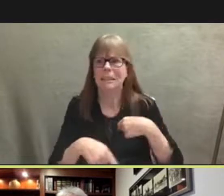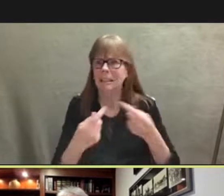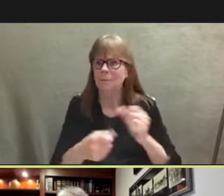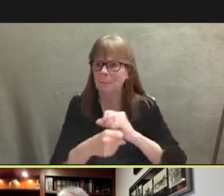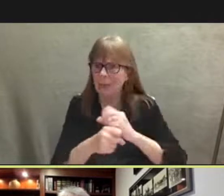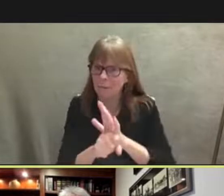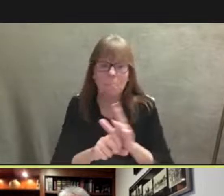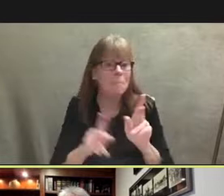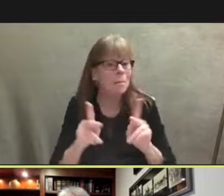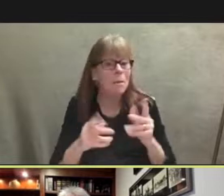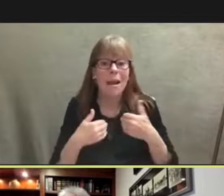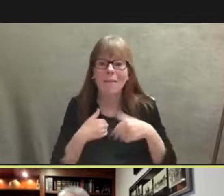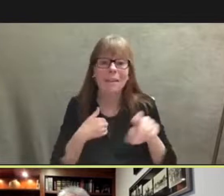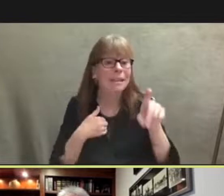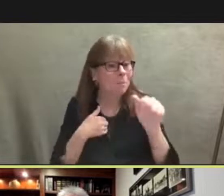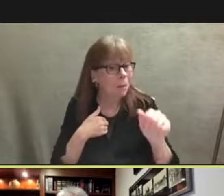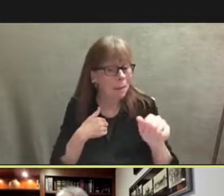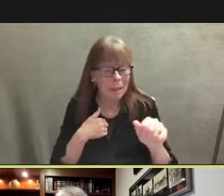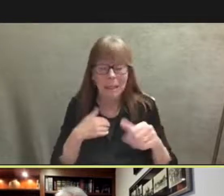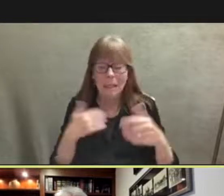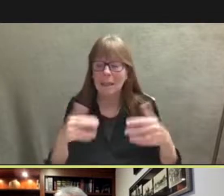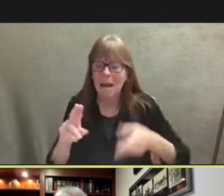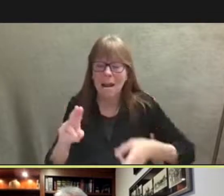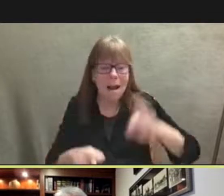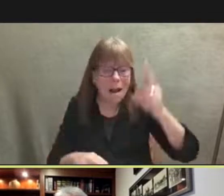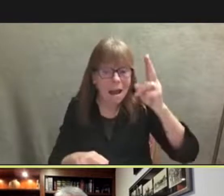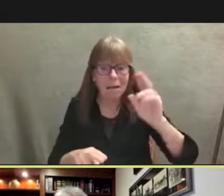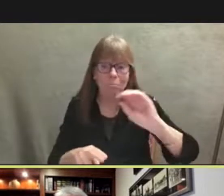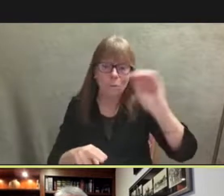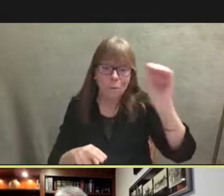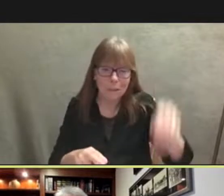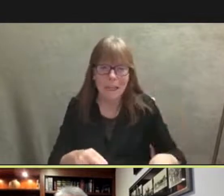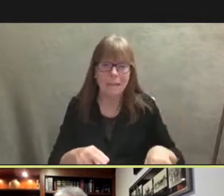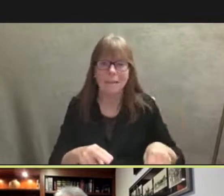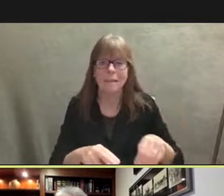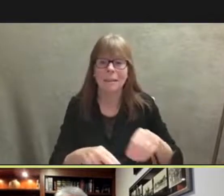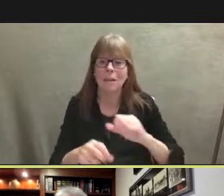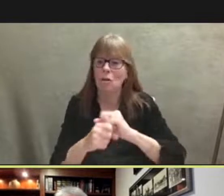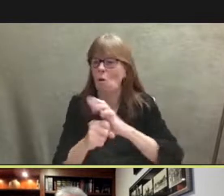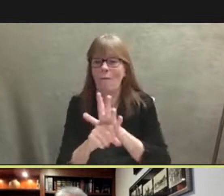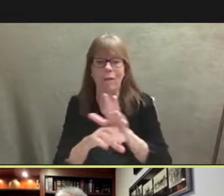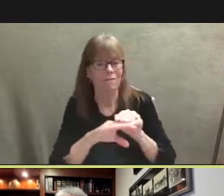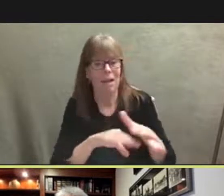disproportionately affected by the COVID-19 virus. And that's particularly true for people with IDD,